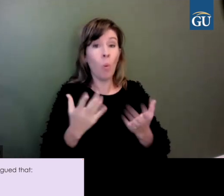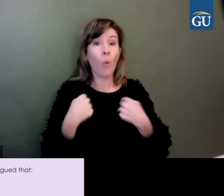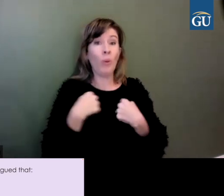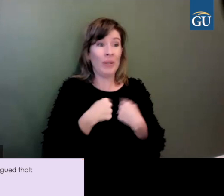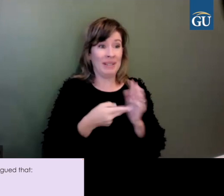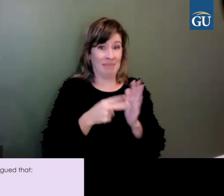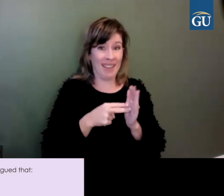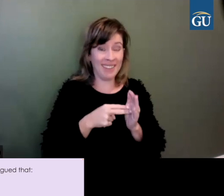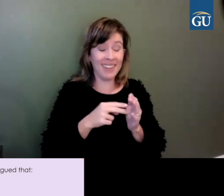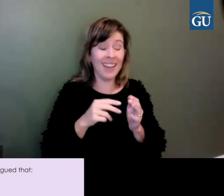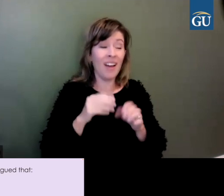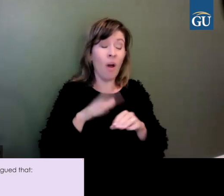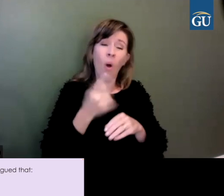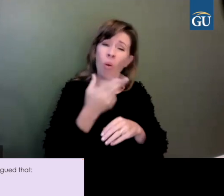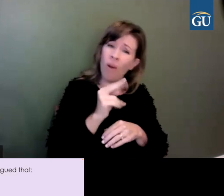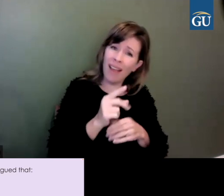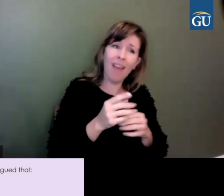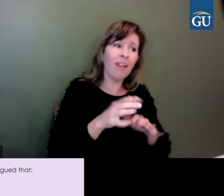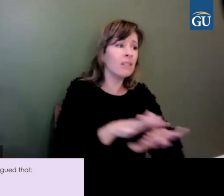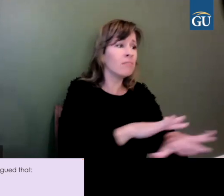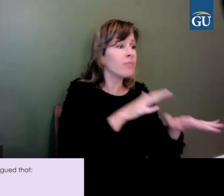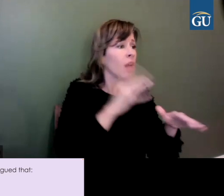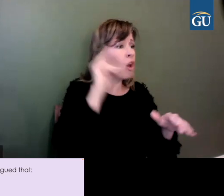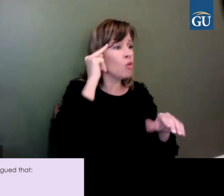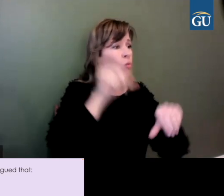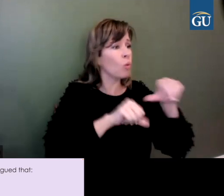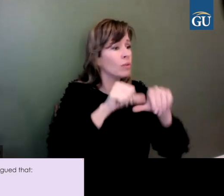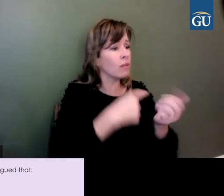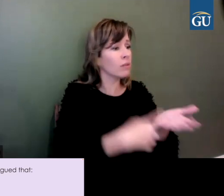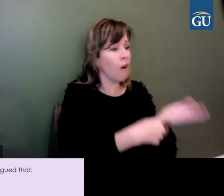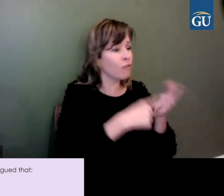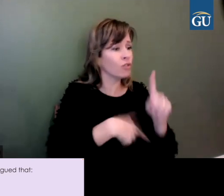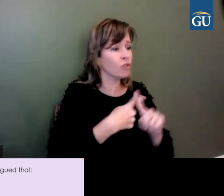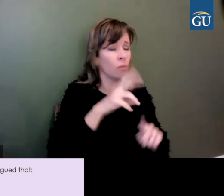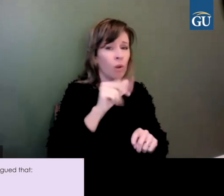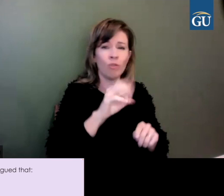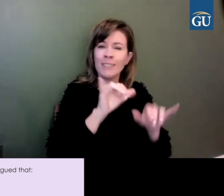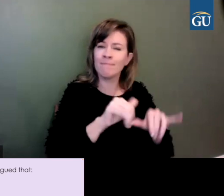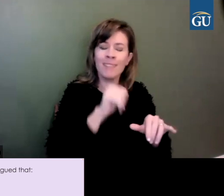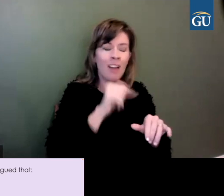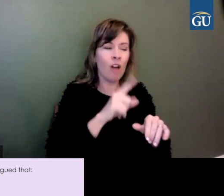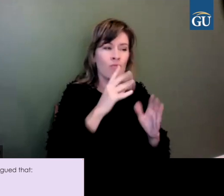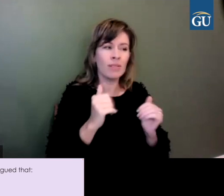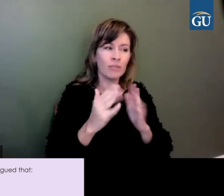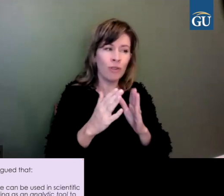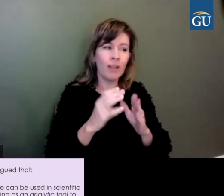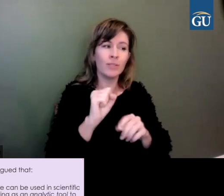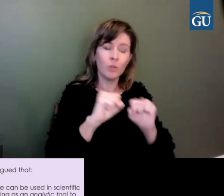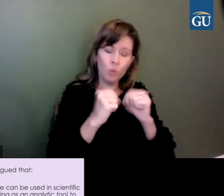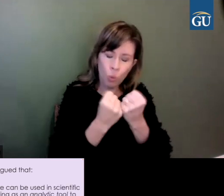conversations about race for the most part had failed to deal with the sociopolitical nature of race. That race can